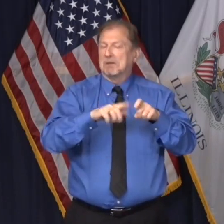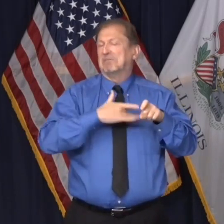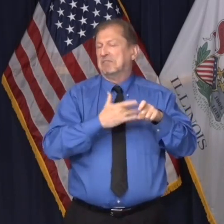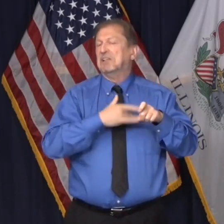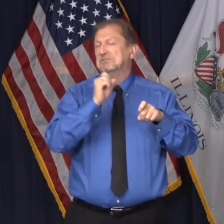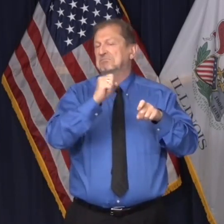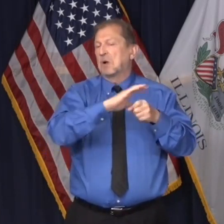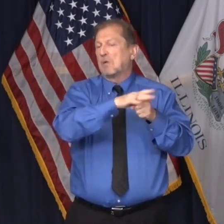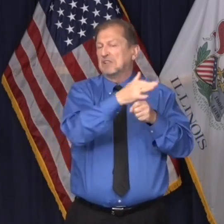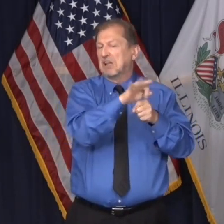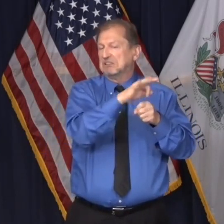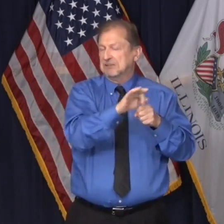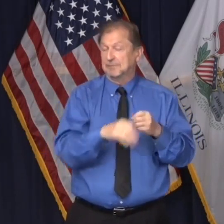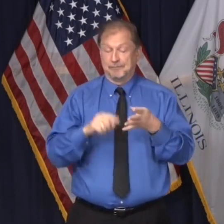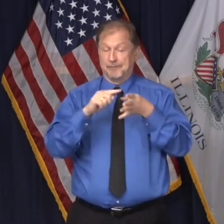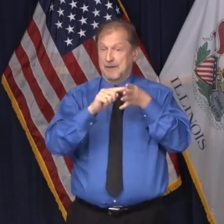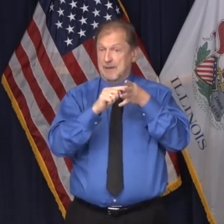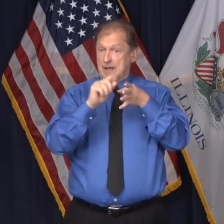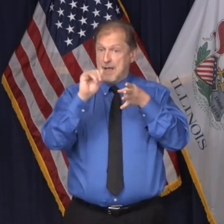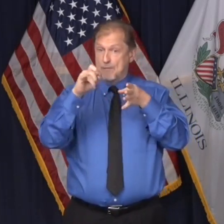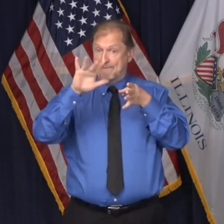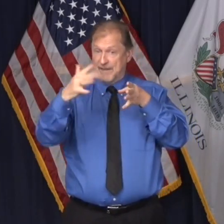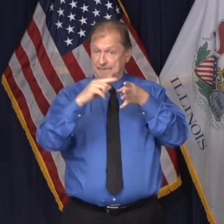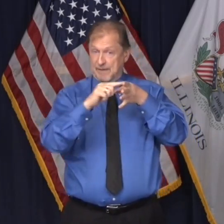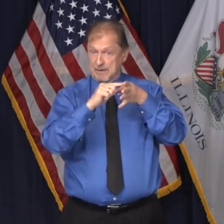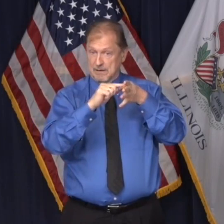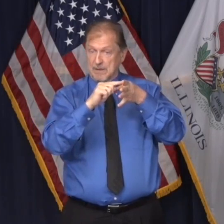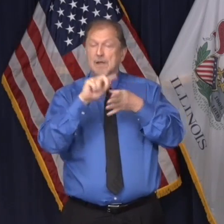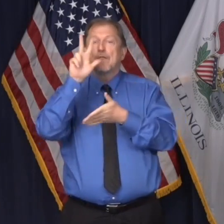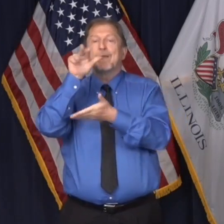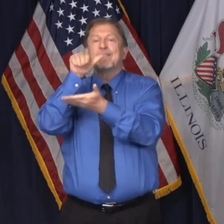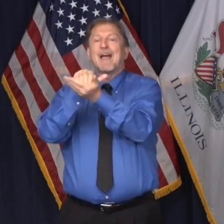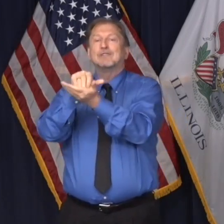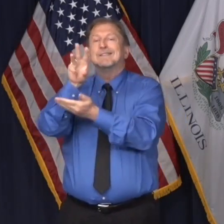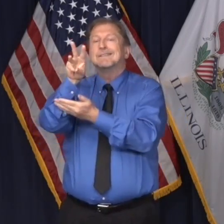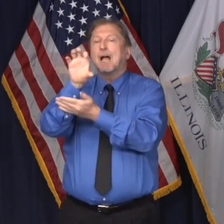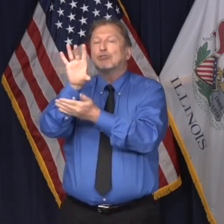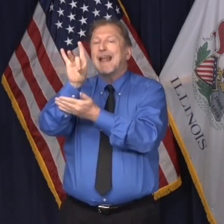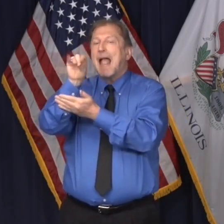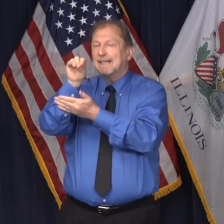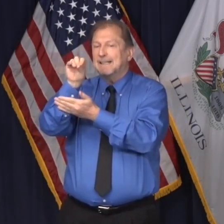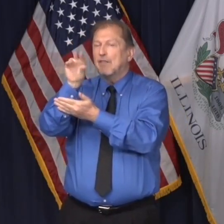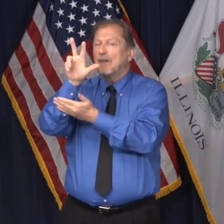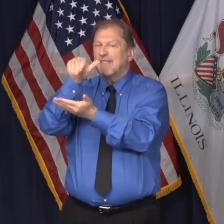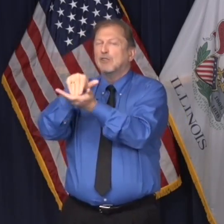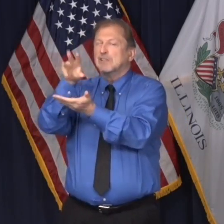PATIENTS IN THE HOSPITAL AND ASSUMED COVID-19 PATIENTS IN THE HOSPITAL IN ANY CONDITION.